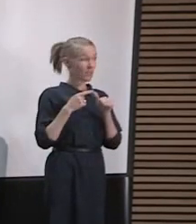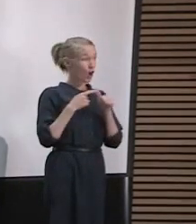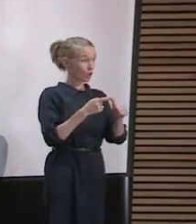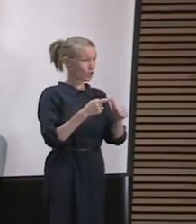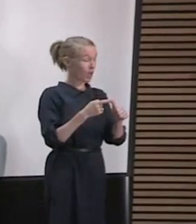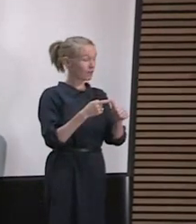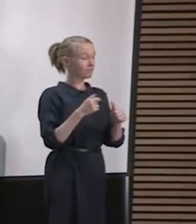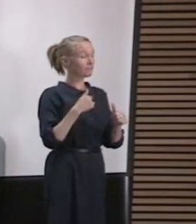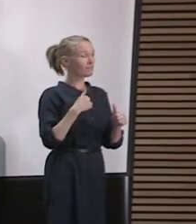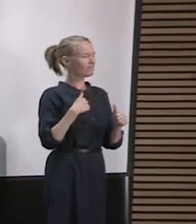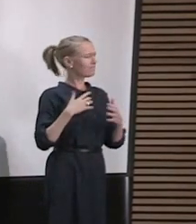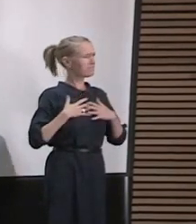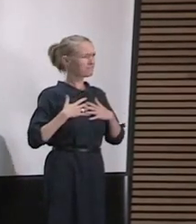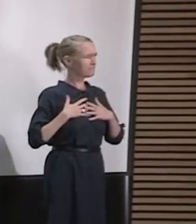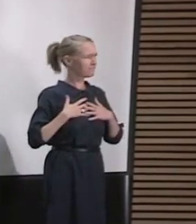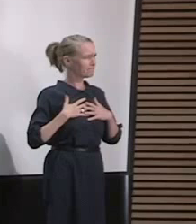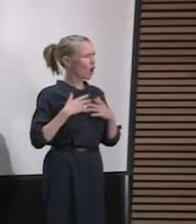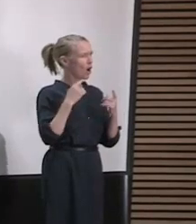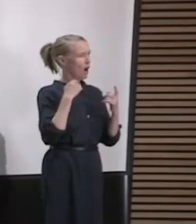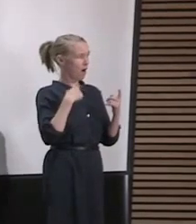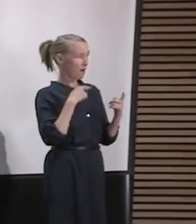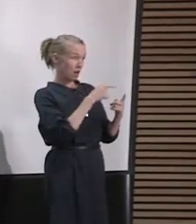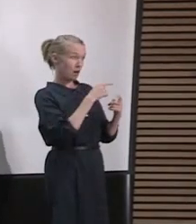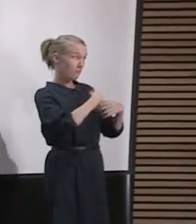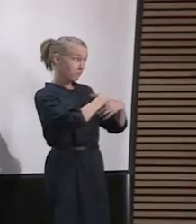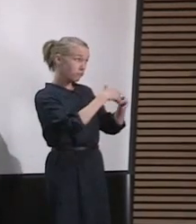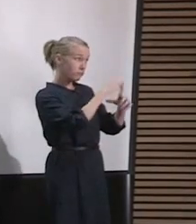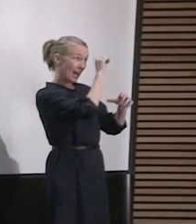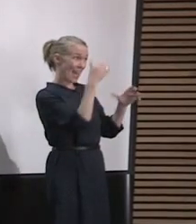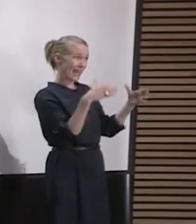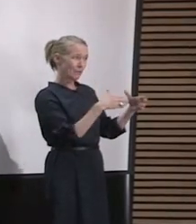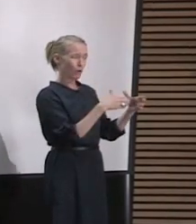drop the ball on testing?